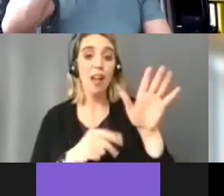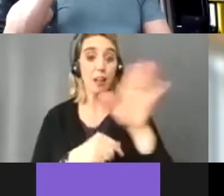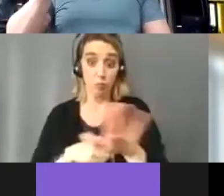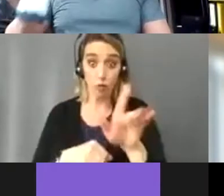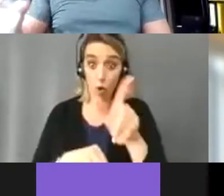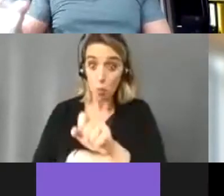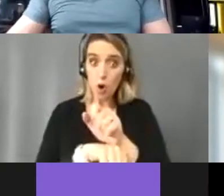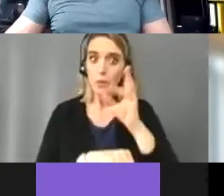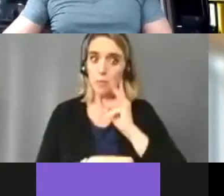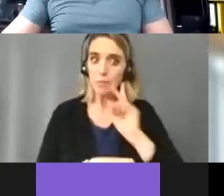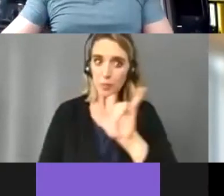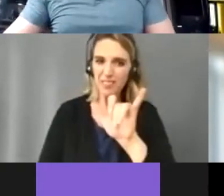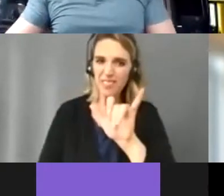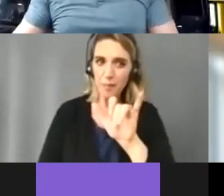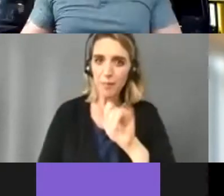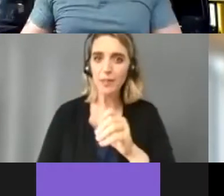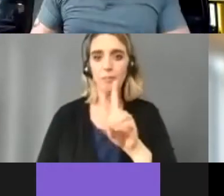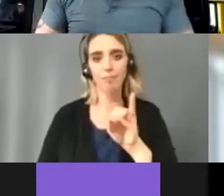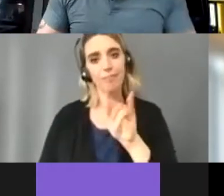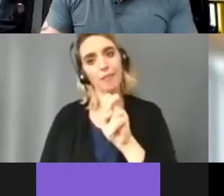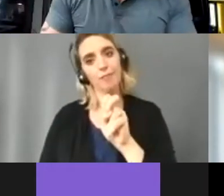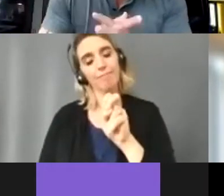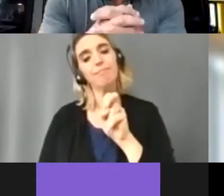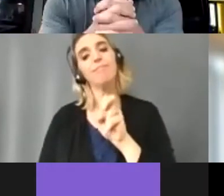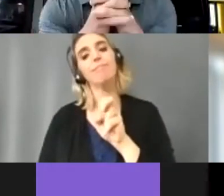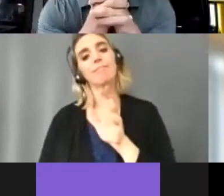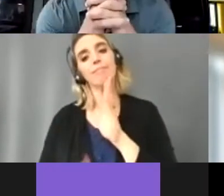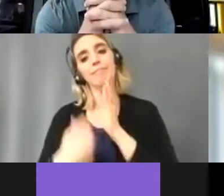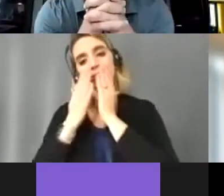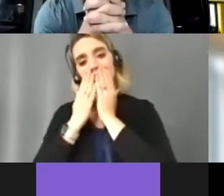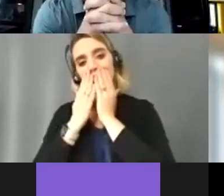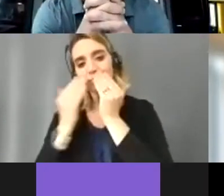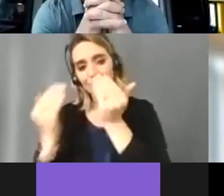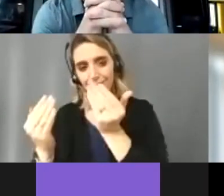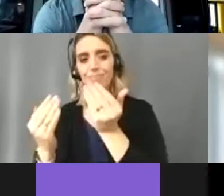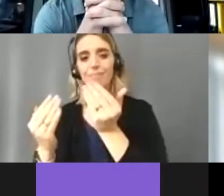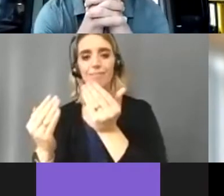So Dave, I wanna begin by thanking you for sharing that.